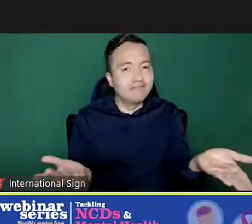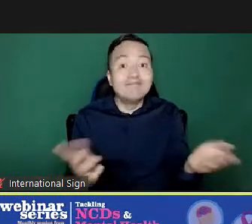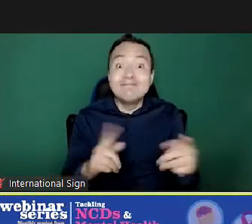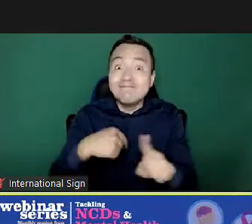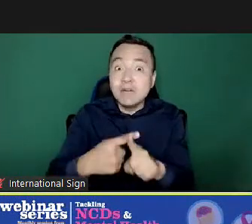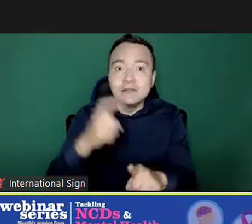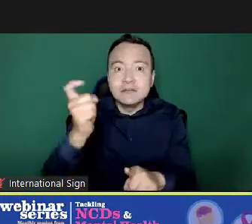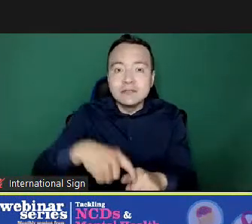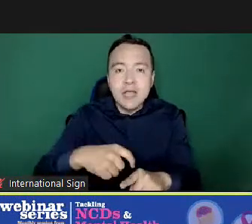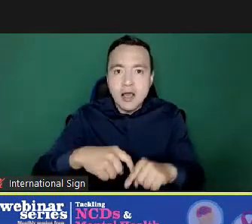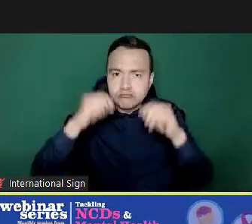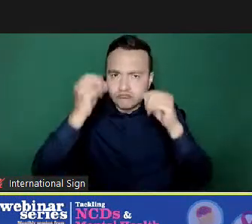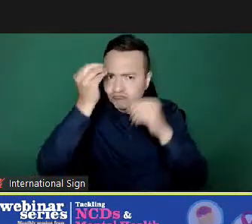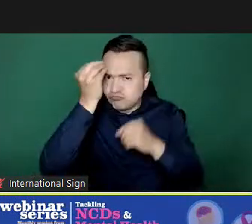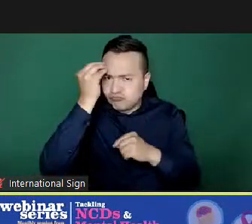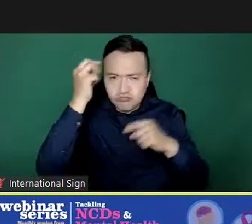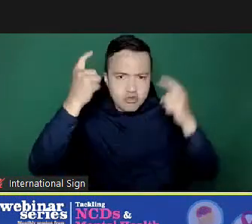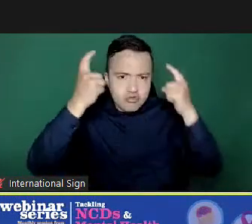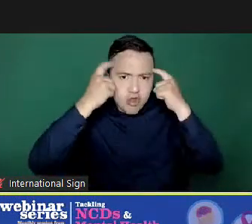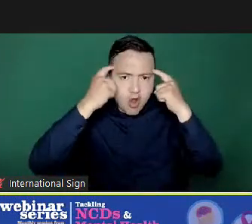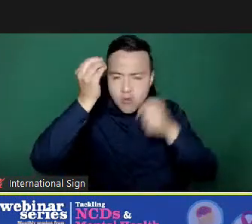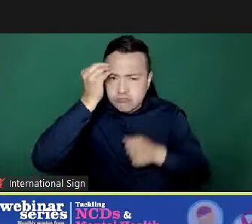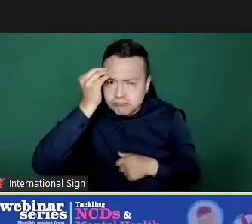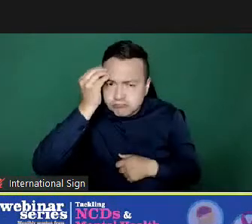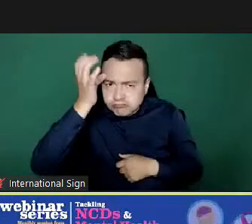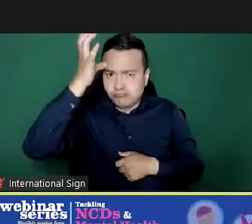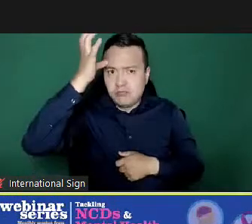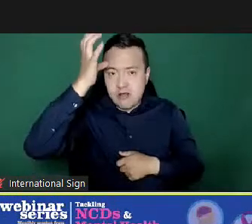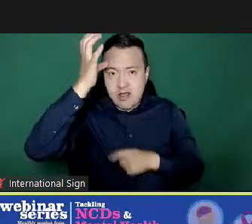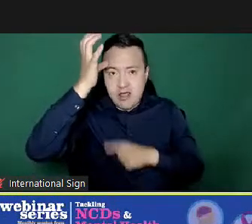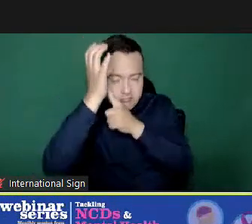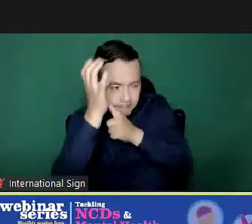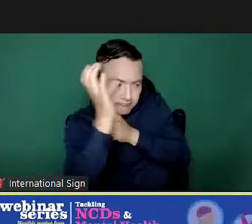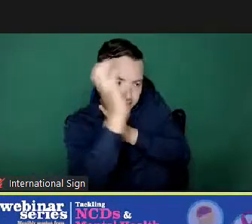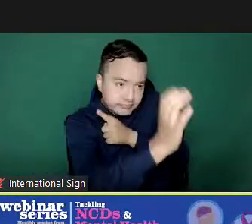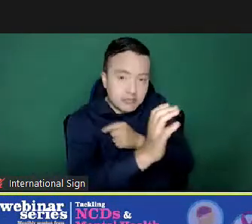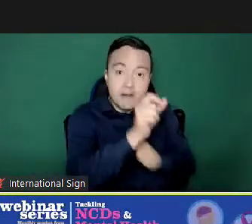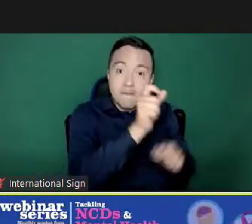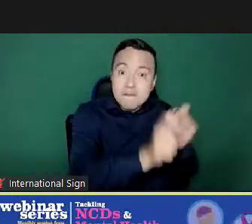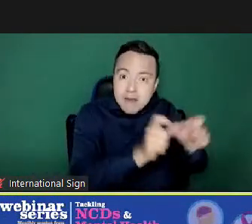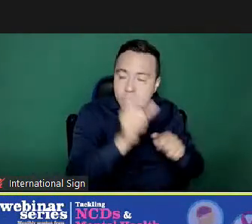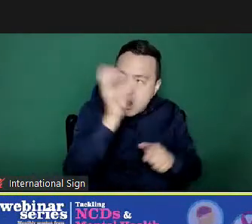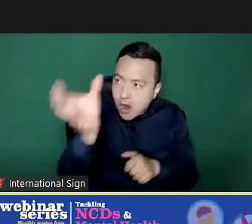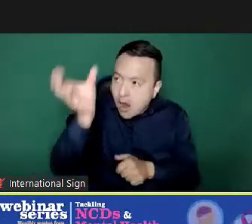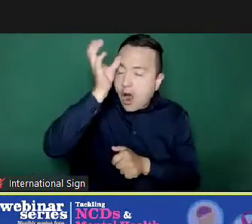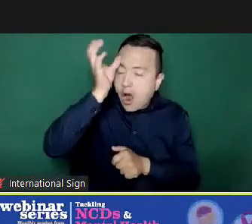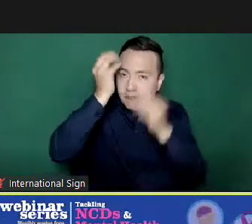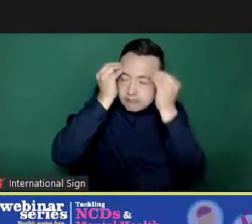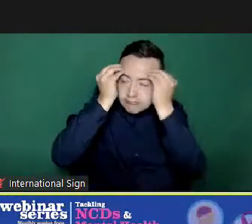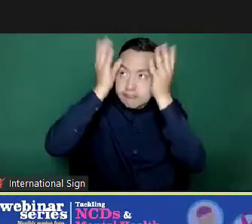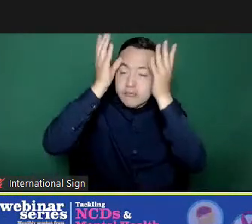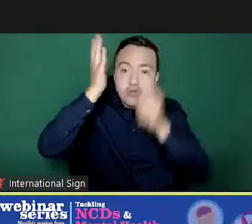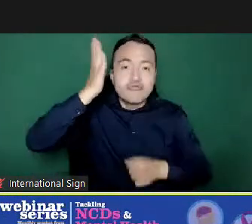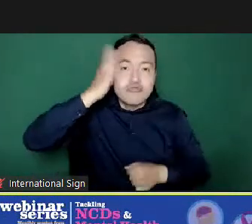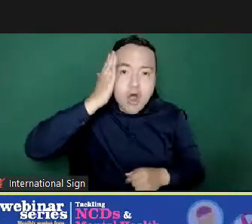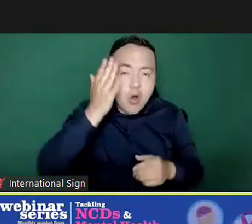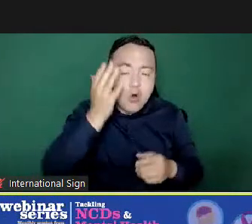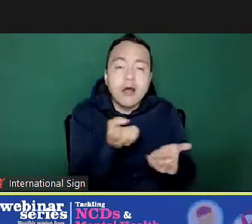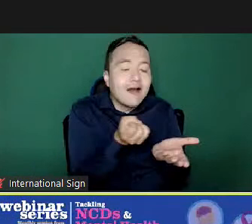There must be a health knowledge policy approach that people can benefit from. Next slide.